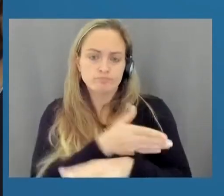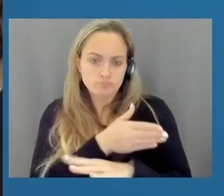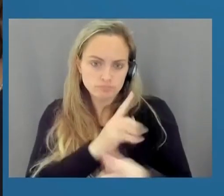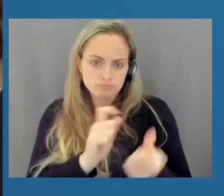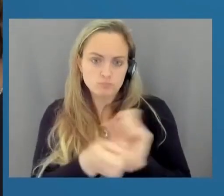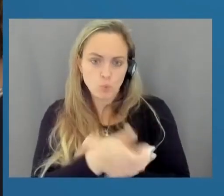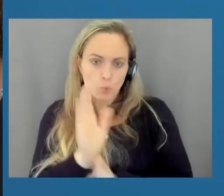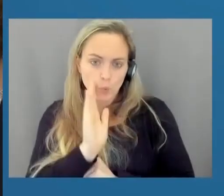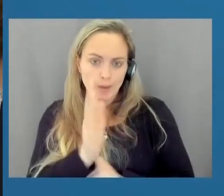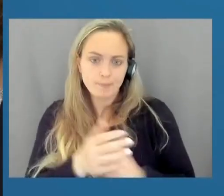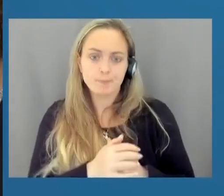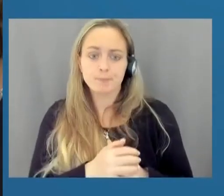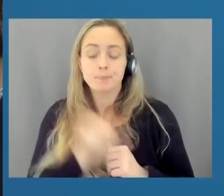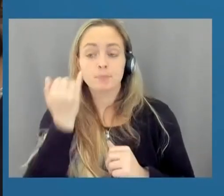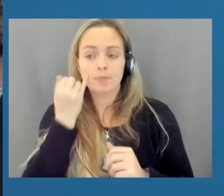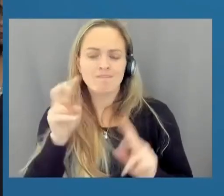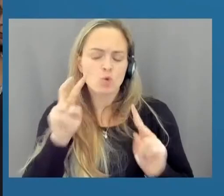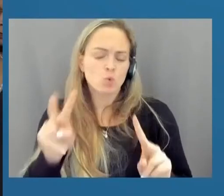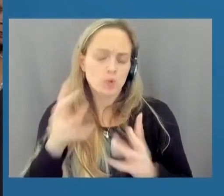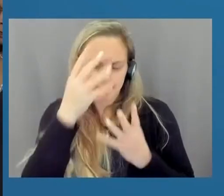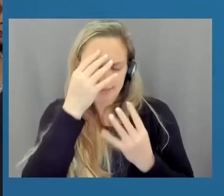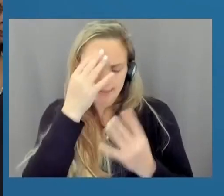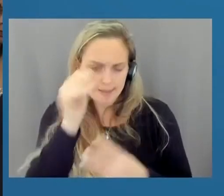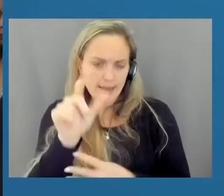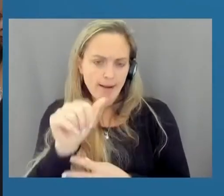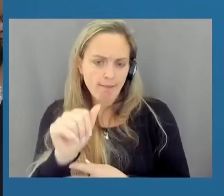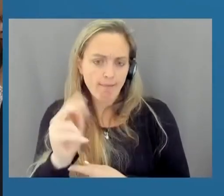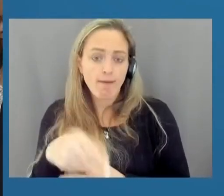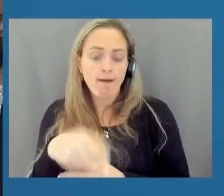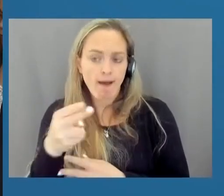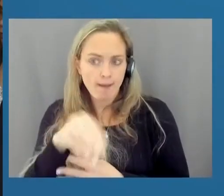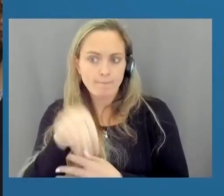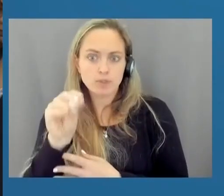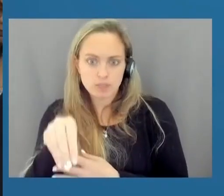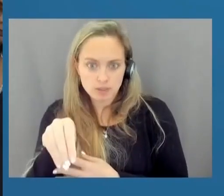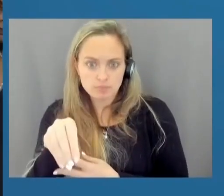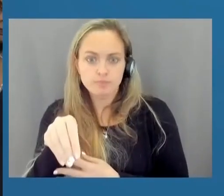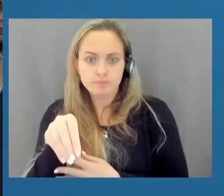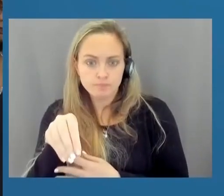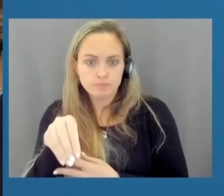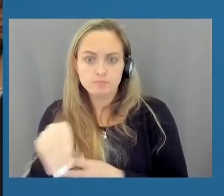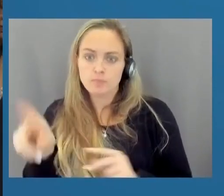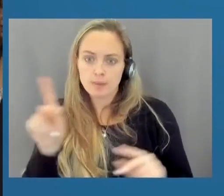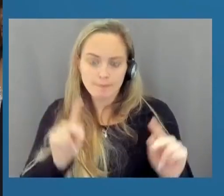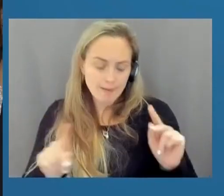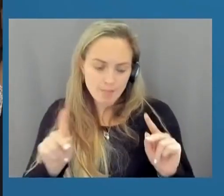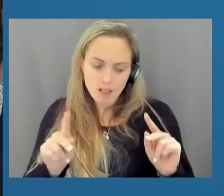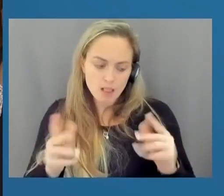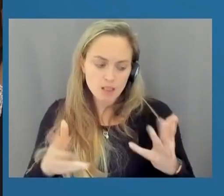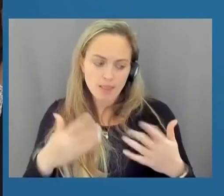If you look at the data, a very high percentage of the people who have,